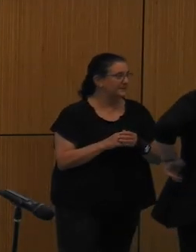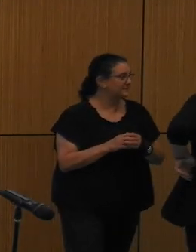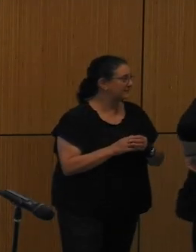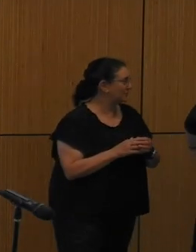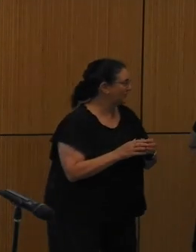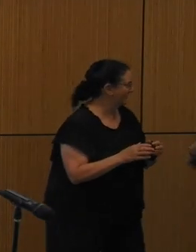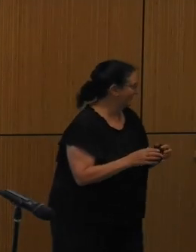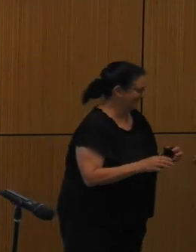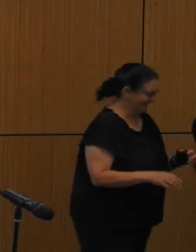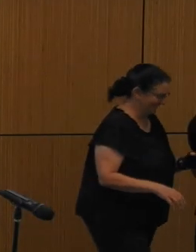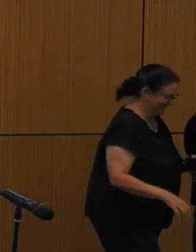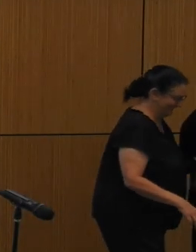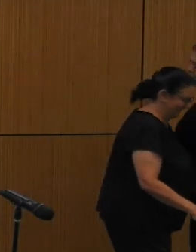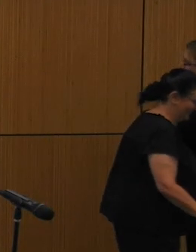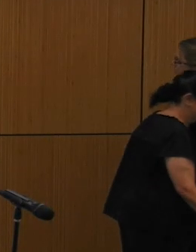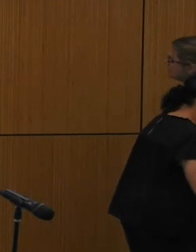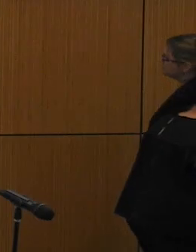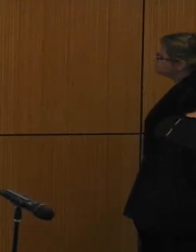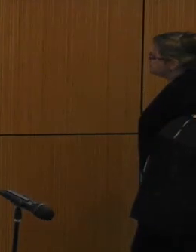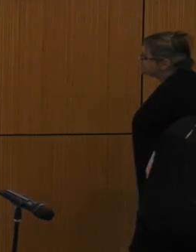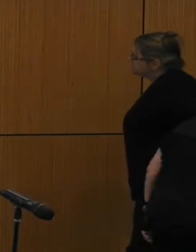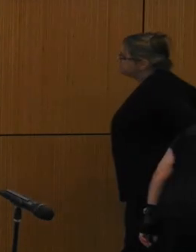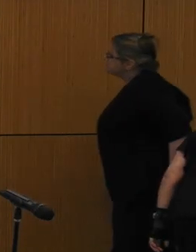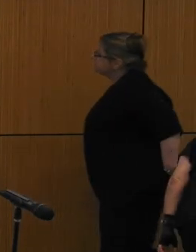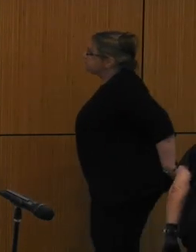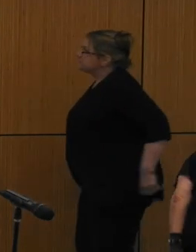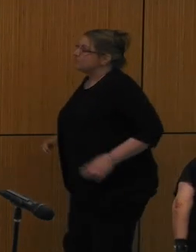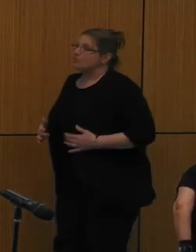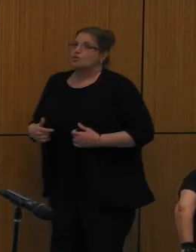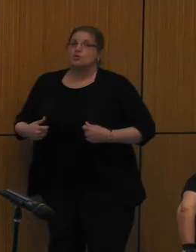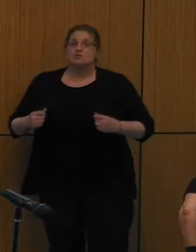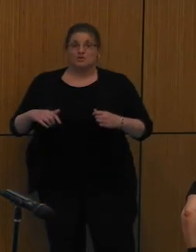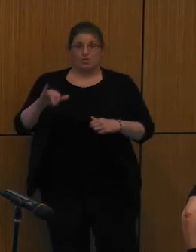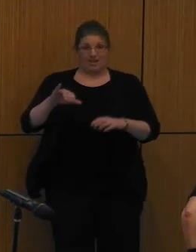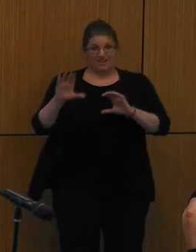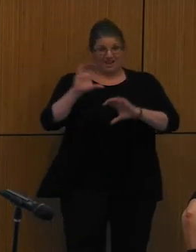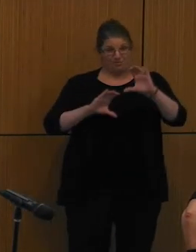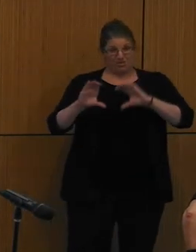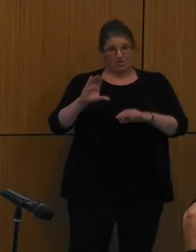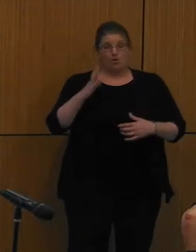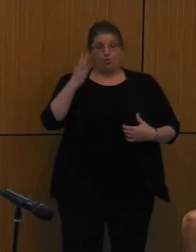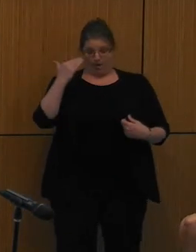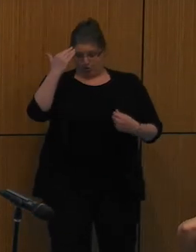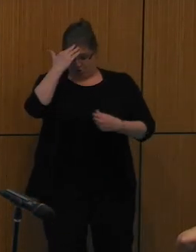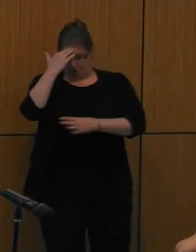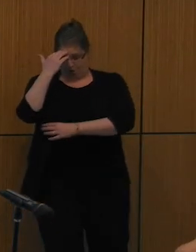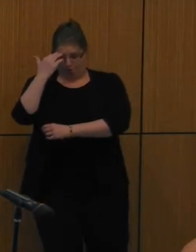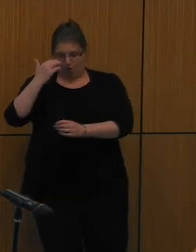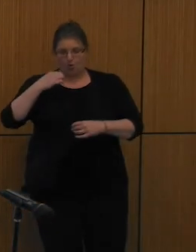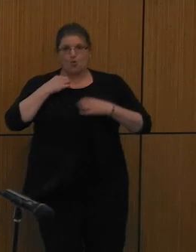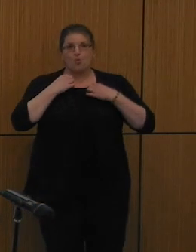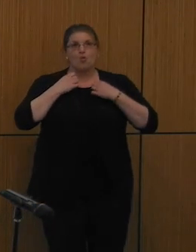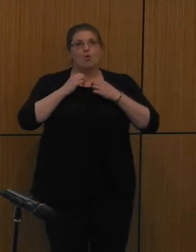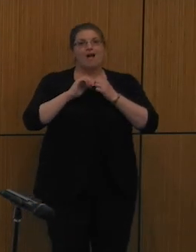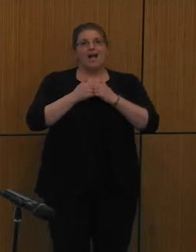What we're doing is we're interested in how this chemical, how this chemical, is reacting with sunlight.